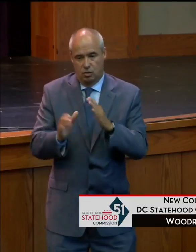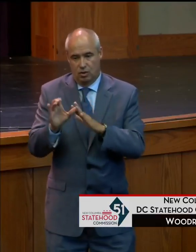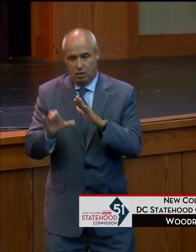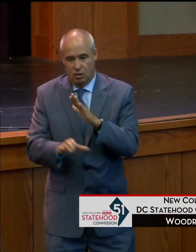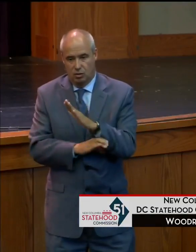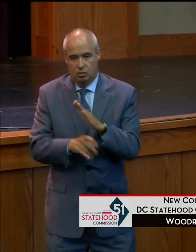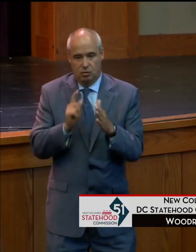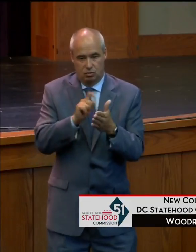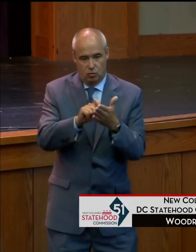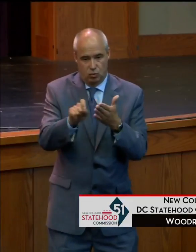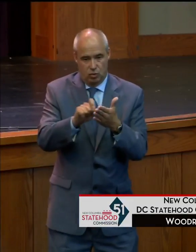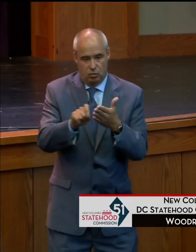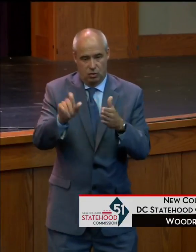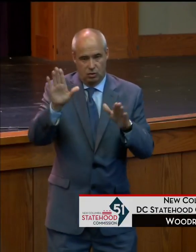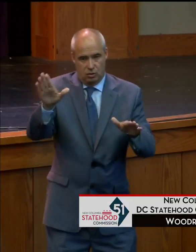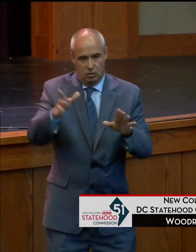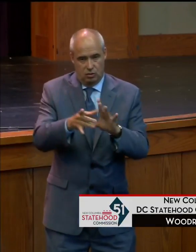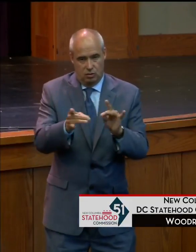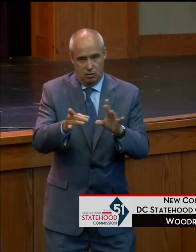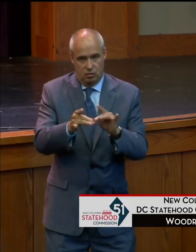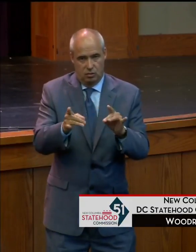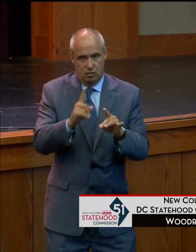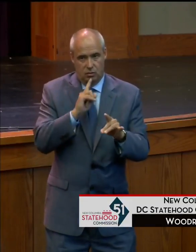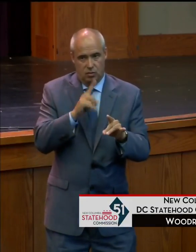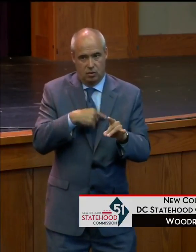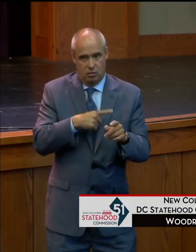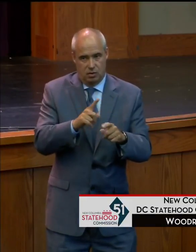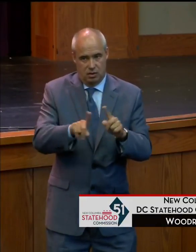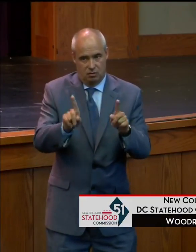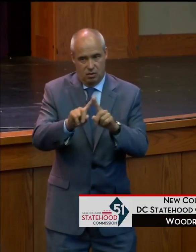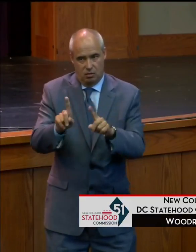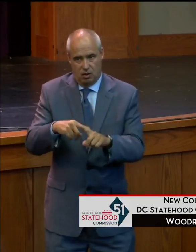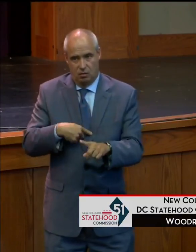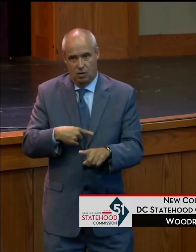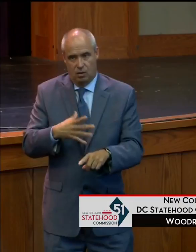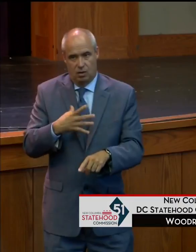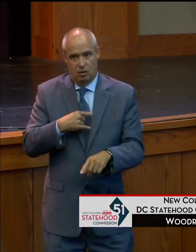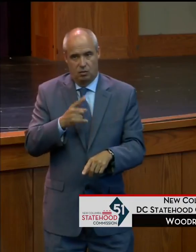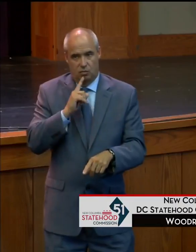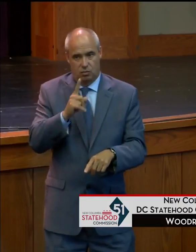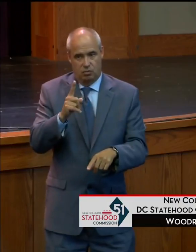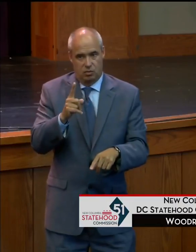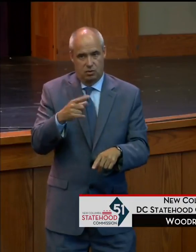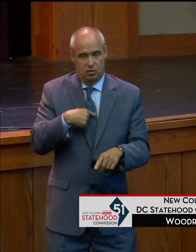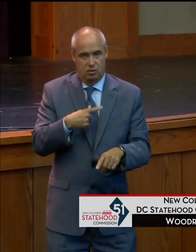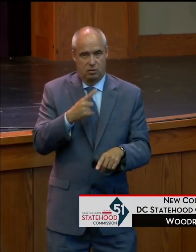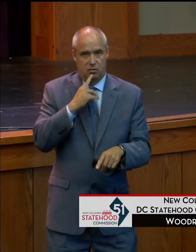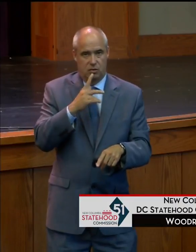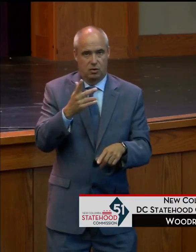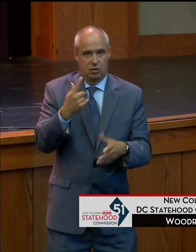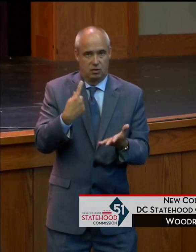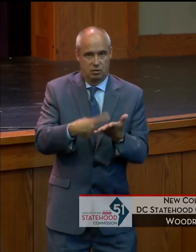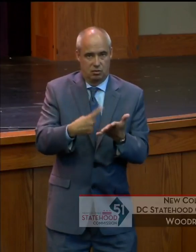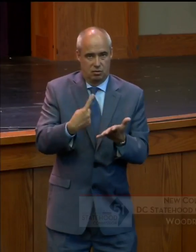THEY ARE VERY NUMEROUS BUT I WOULD LIKE TO SPEAK WHY IT IS SO IMPORTANT FOR US TO SUPPORT THIS PROCESS.